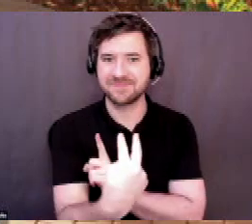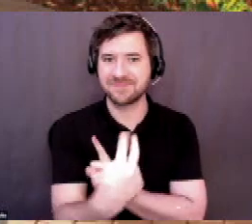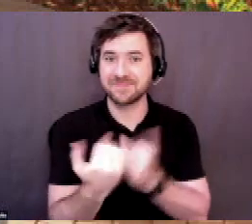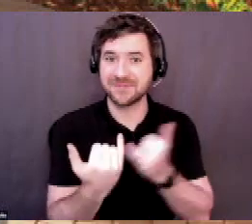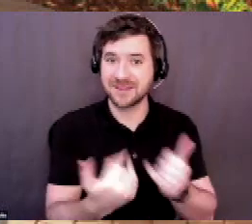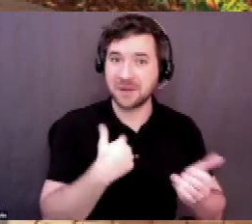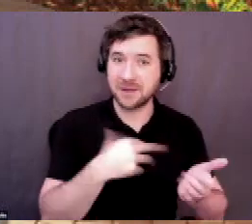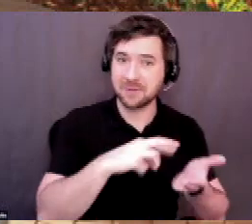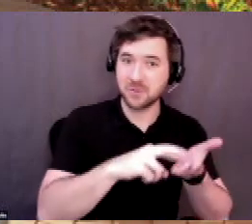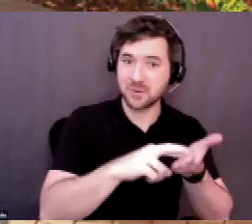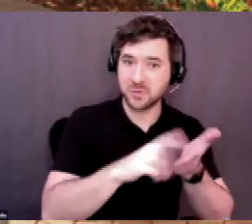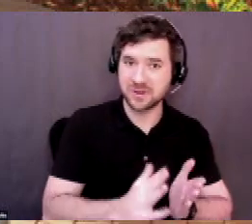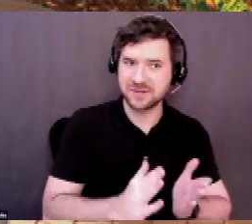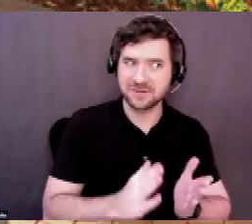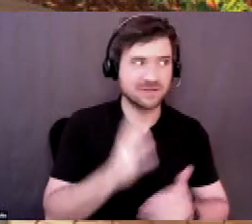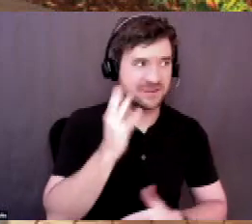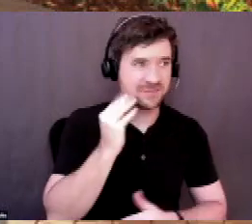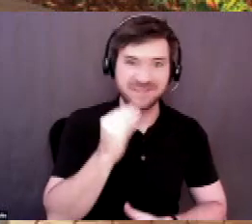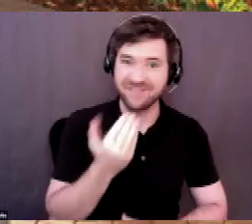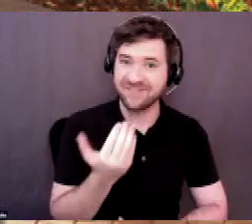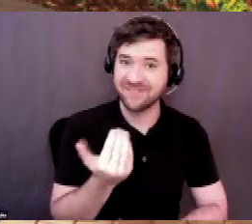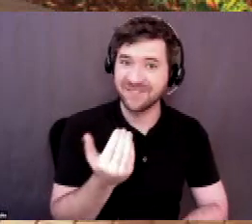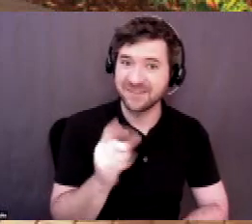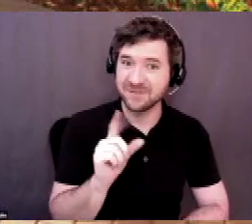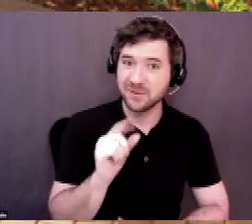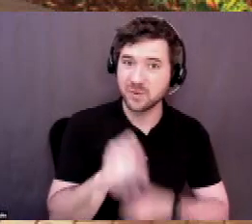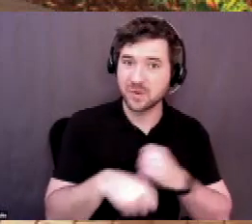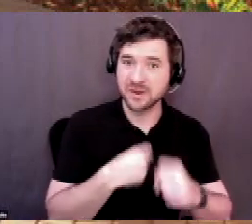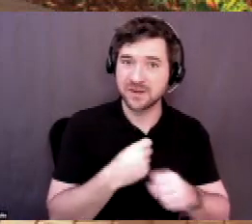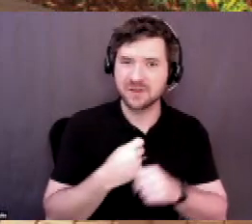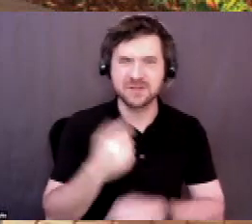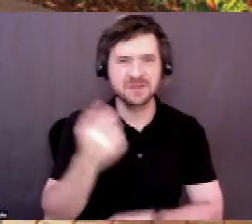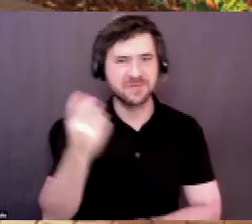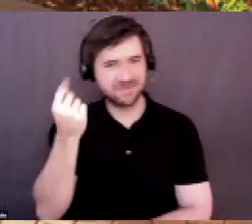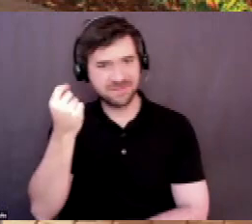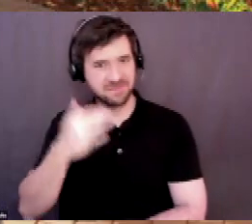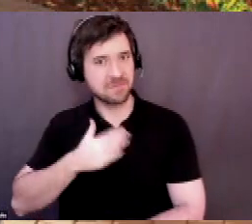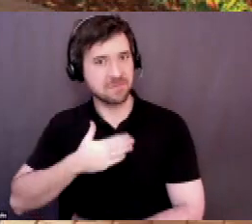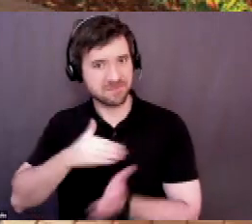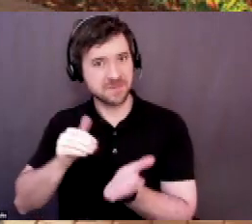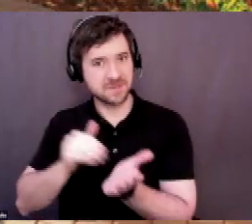my doctors were supportive of me because I went out of my way to advocate